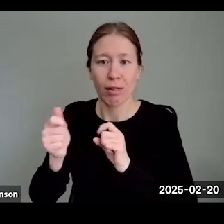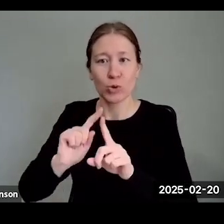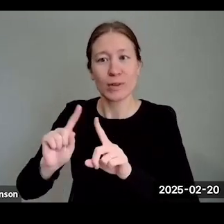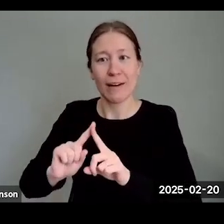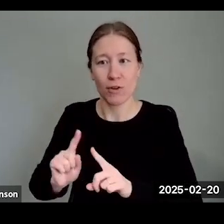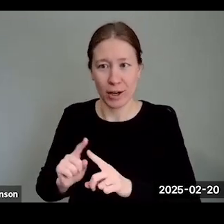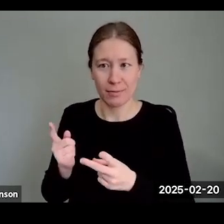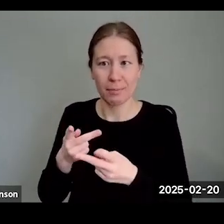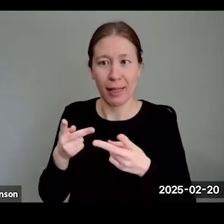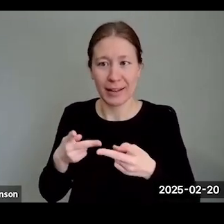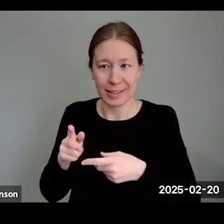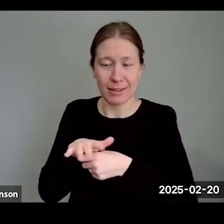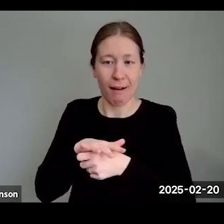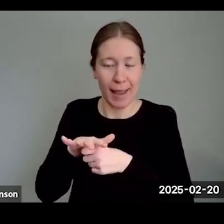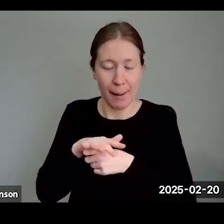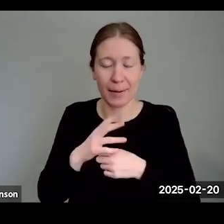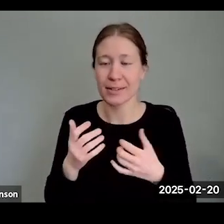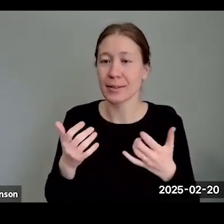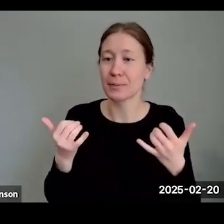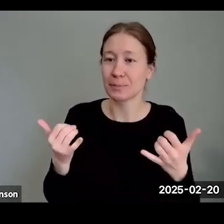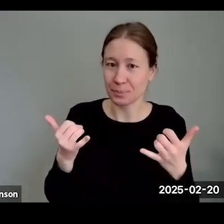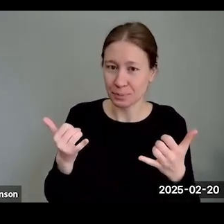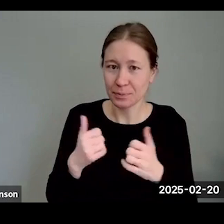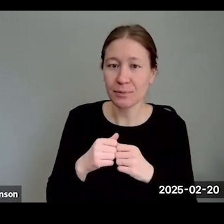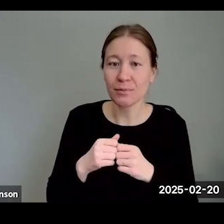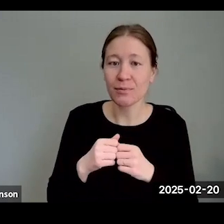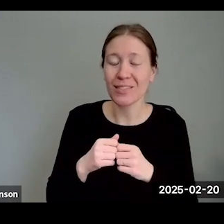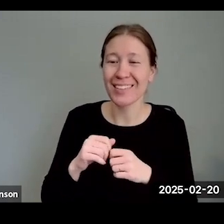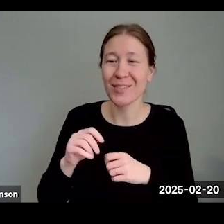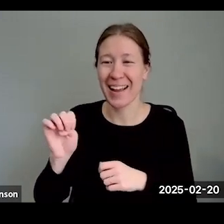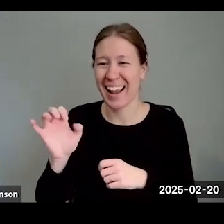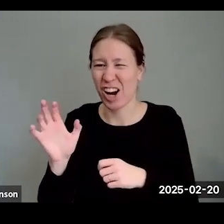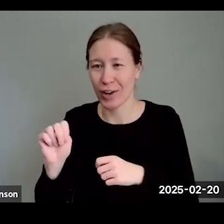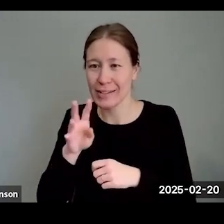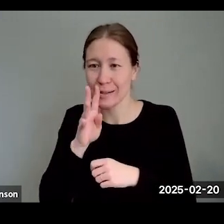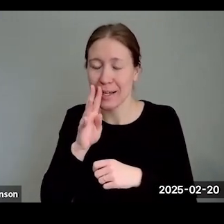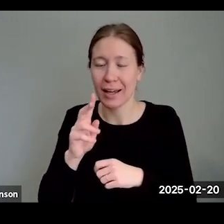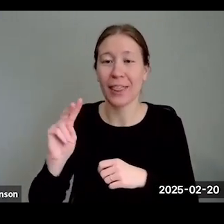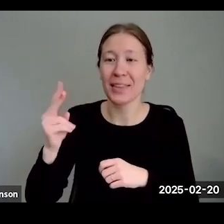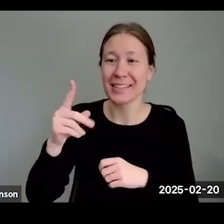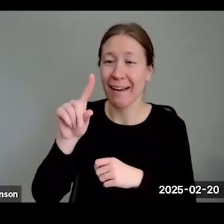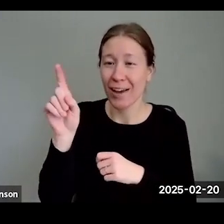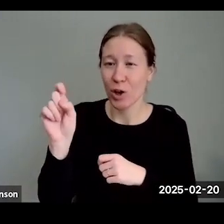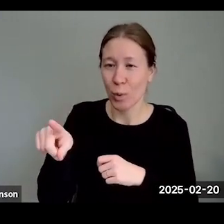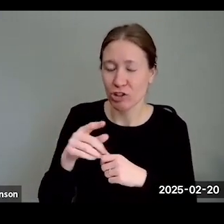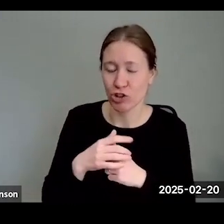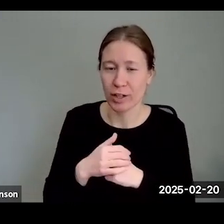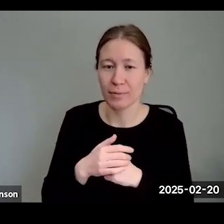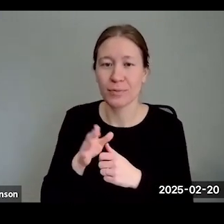Right, this is Erin speaking again. So here is our second poll. And this is going to allow you to select